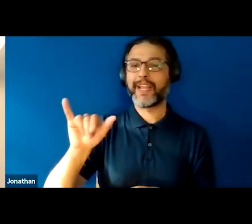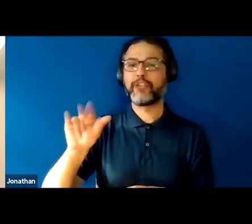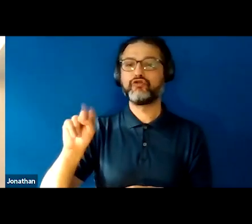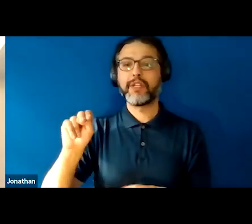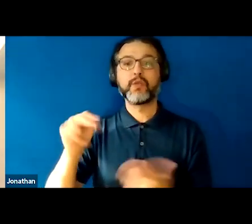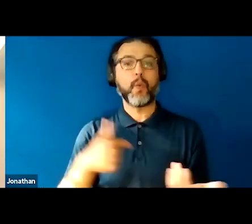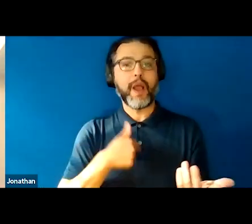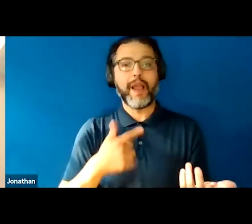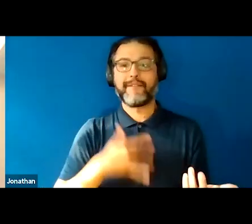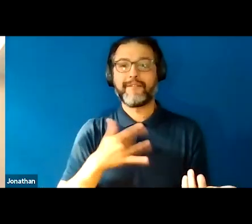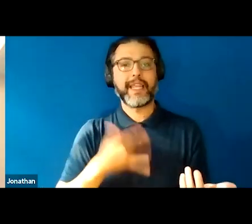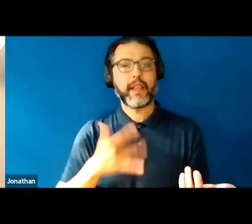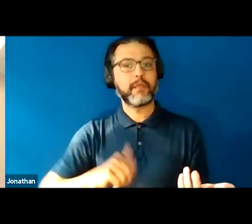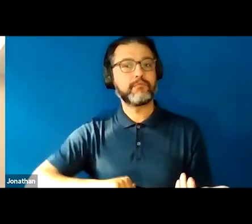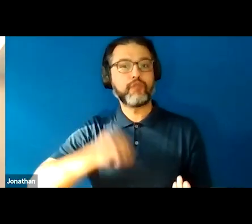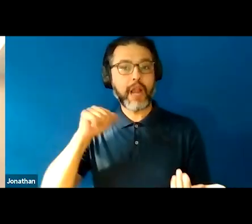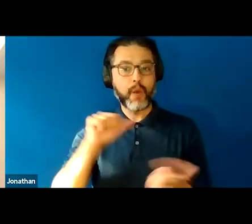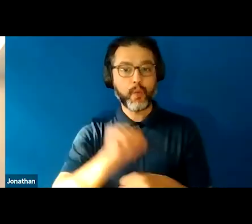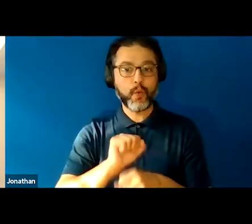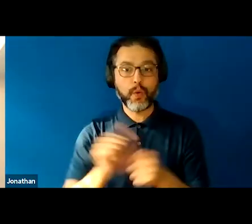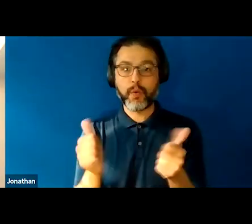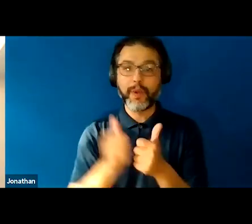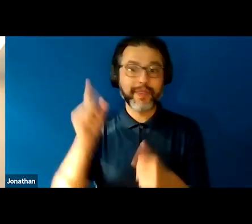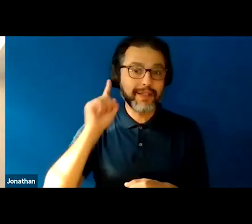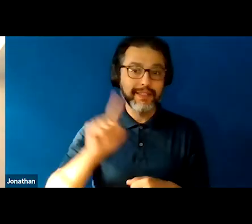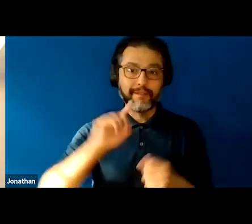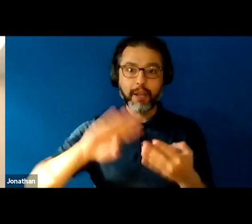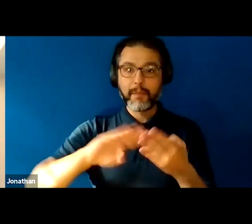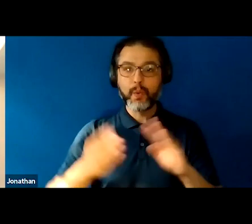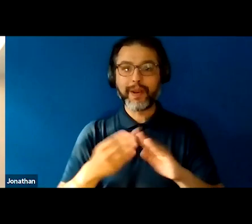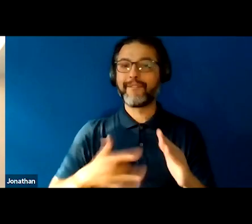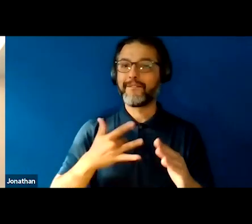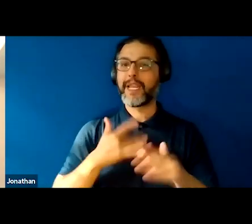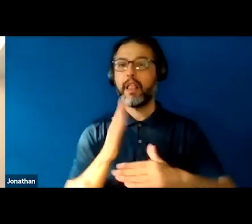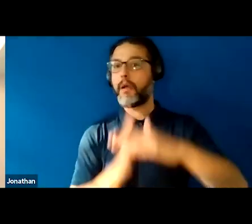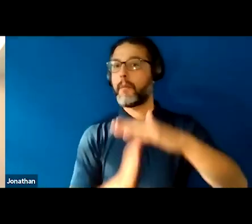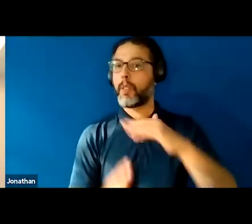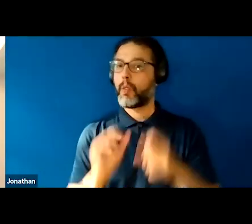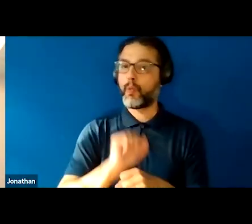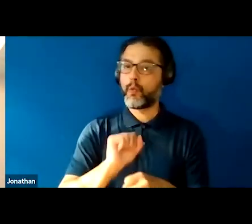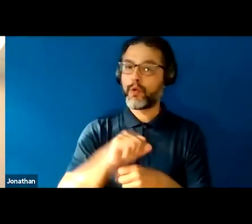And I'm humbled by it. And I would say that, each day, I learn from it.